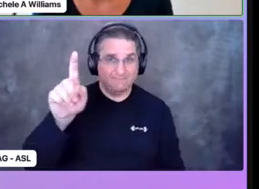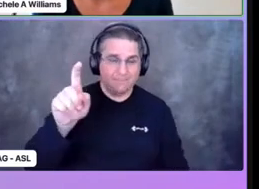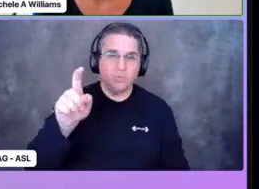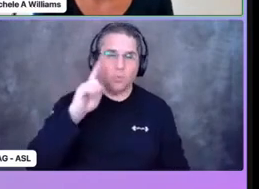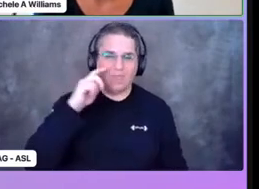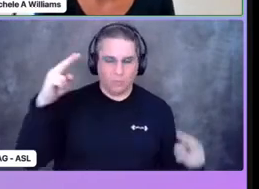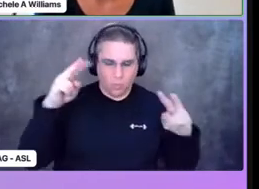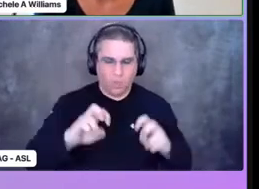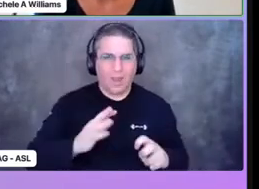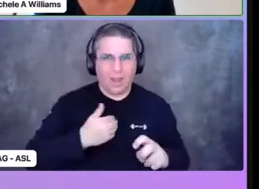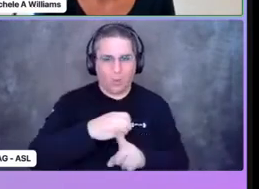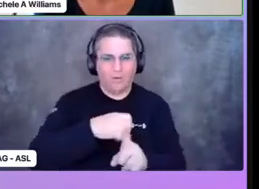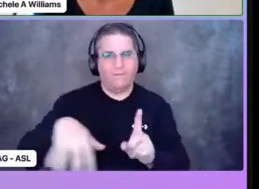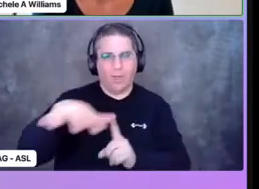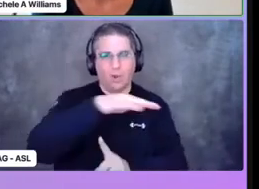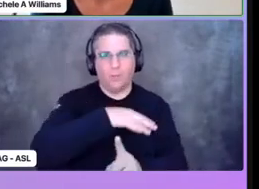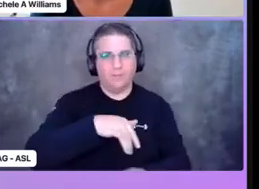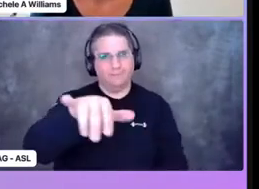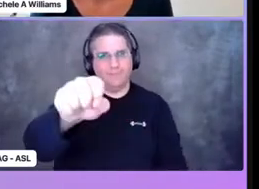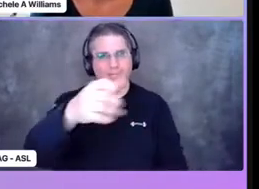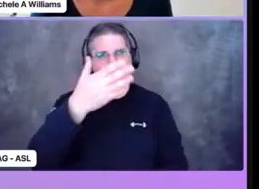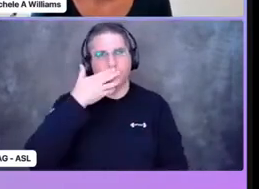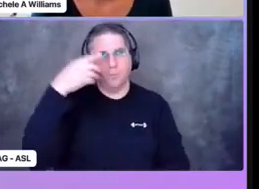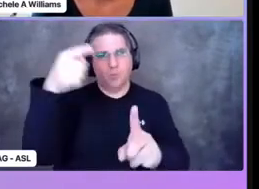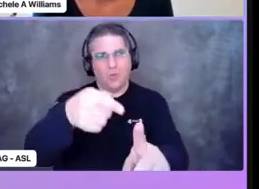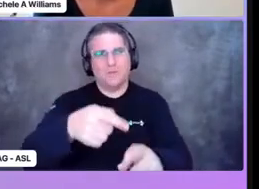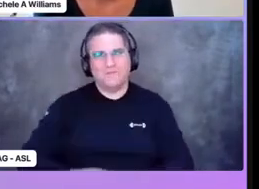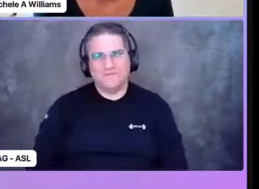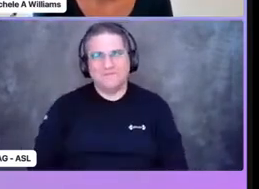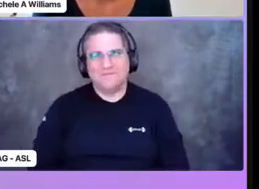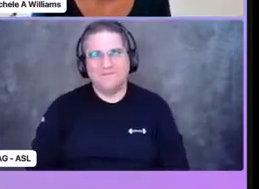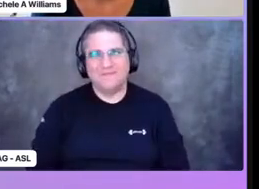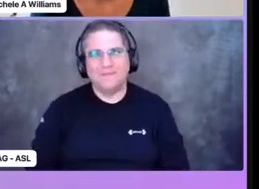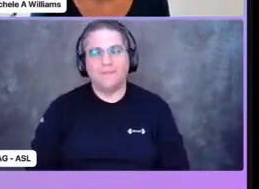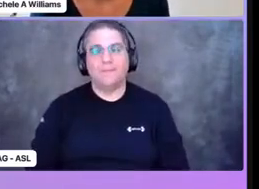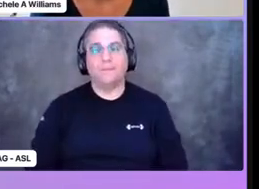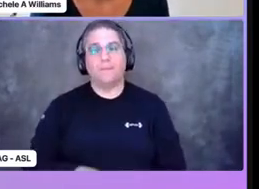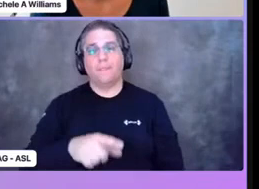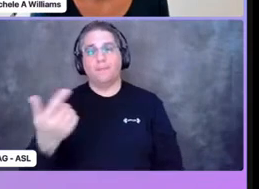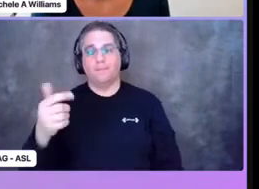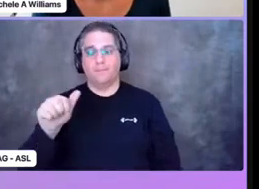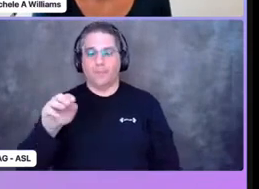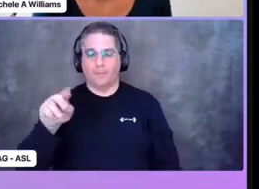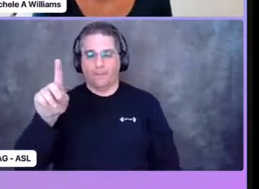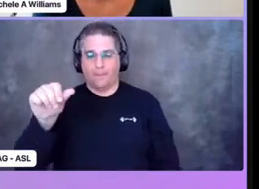inclusion we say that we want to have, or can have, or are looking to have. So I love